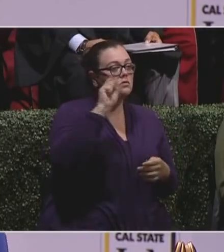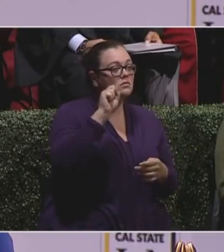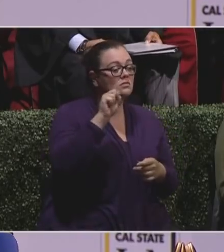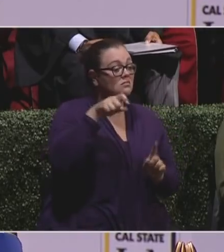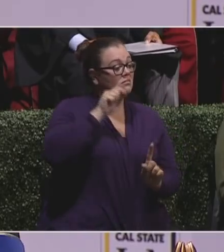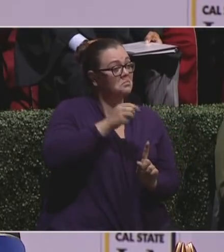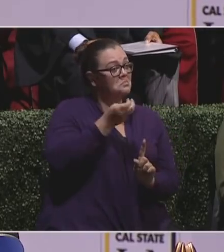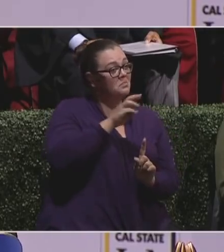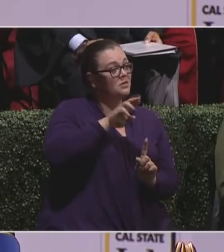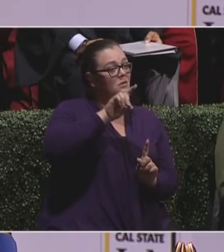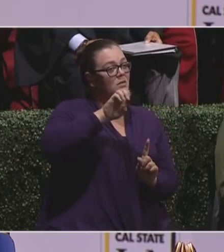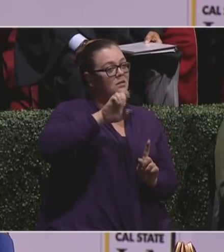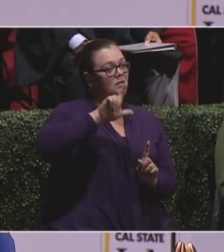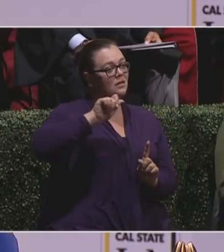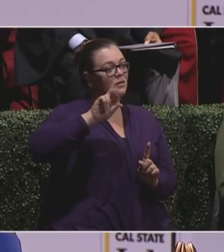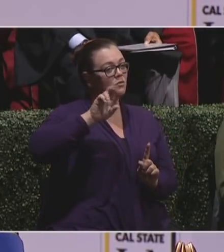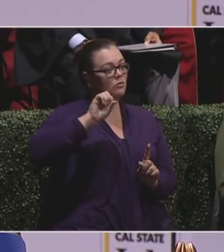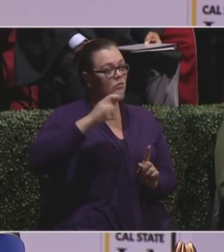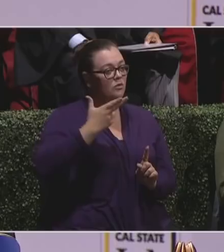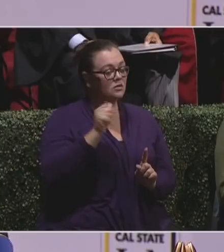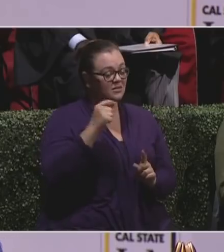HAS TRANSFORMED A STOREFRONT BARRIO CLINIC IN EAST LOS